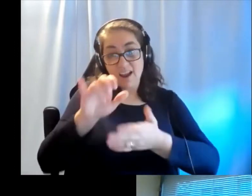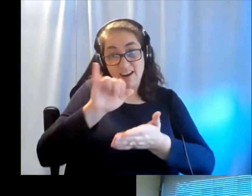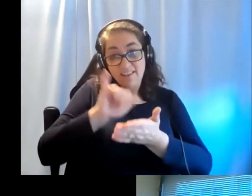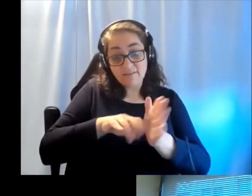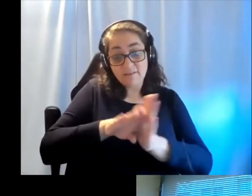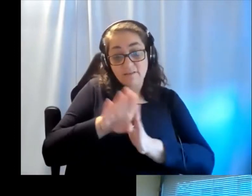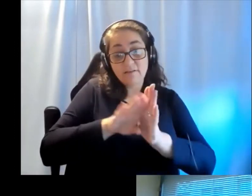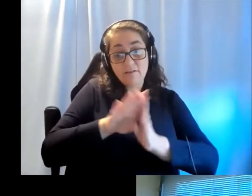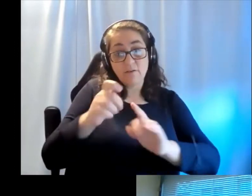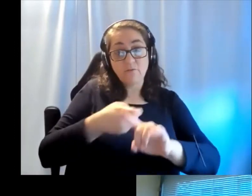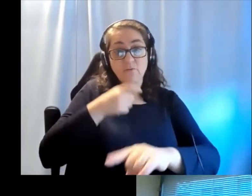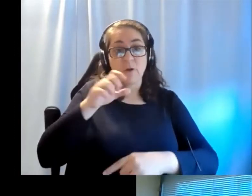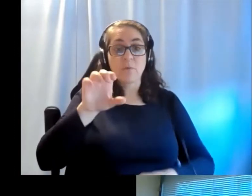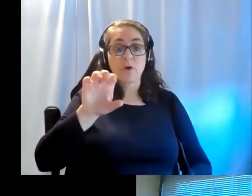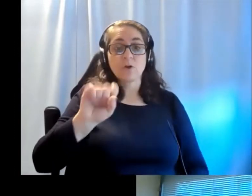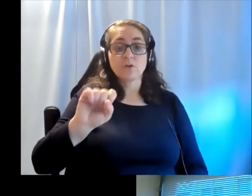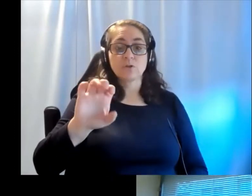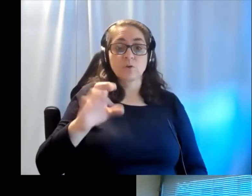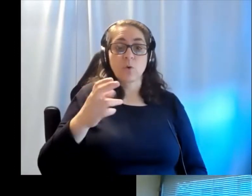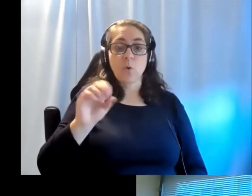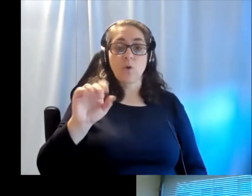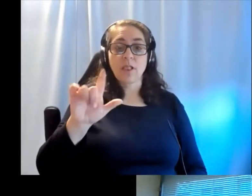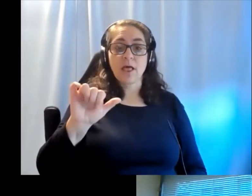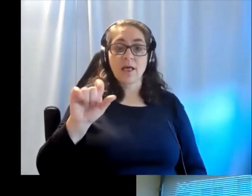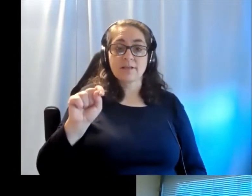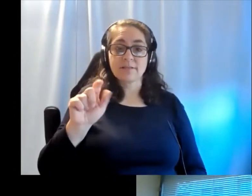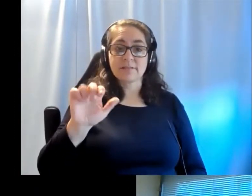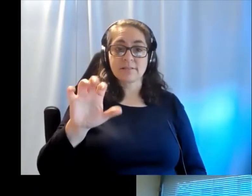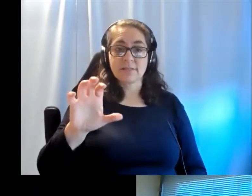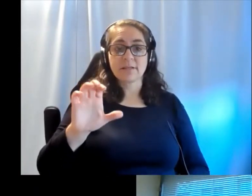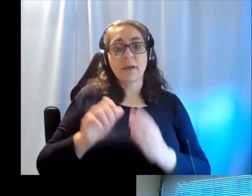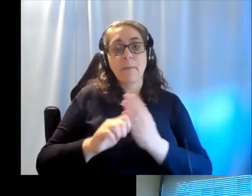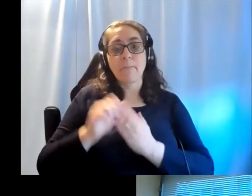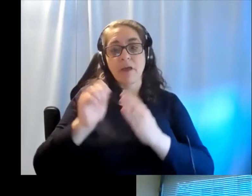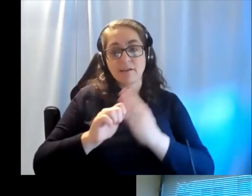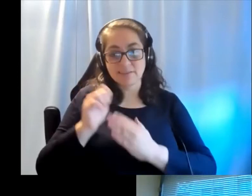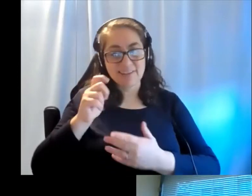It was actually distributed last year with their Super Science Magazine.